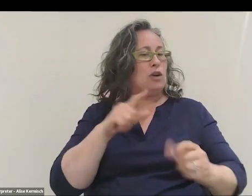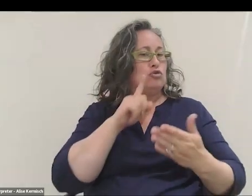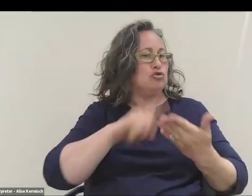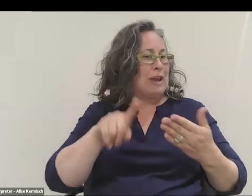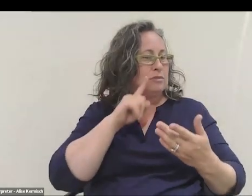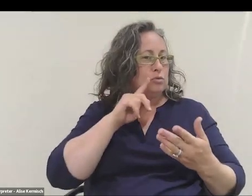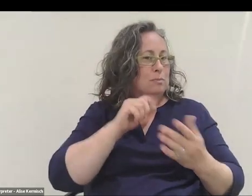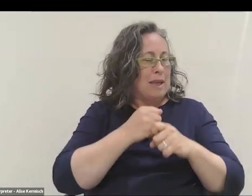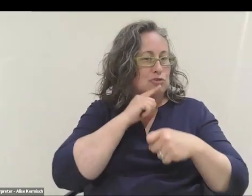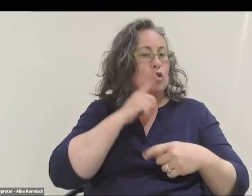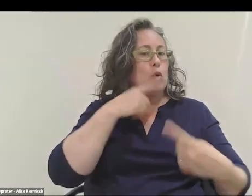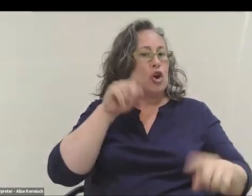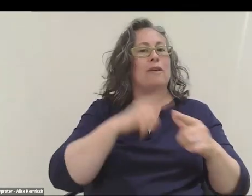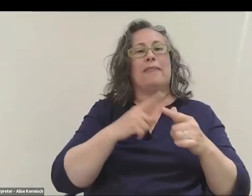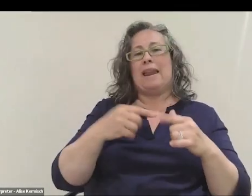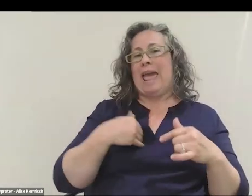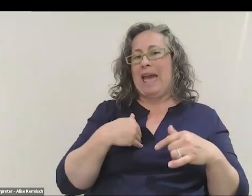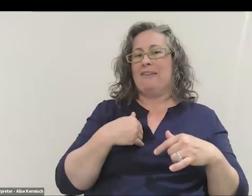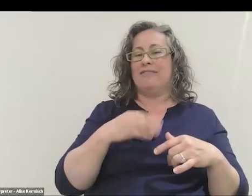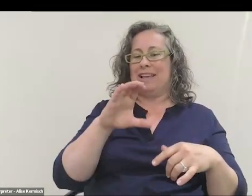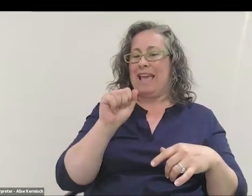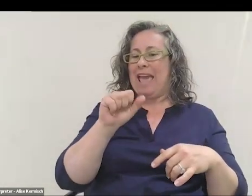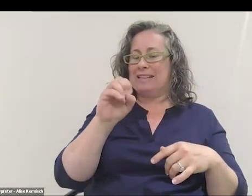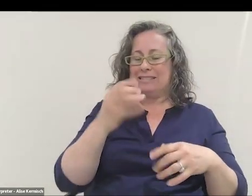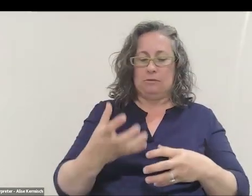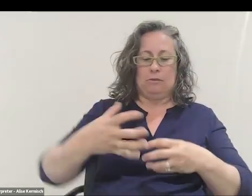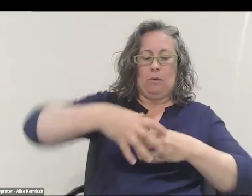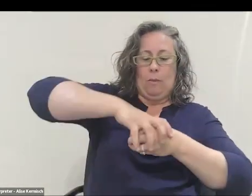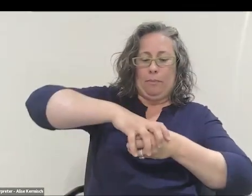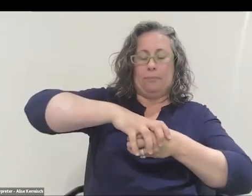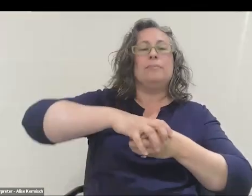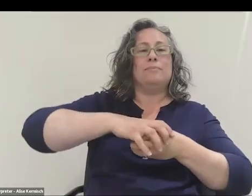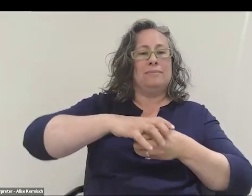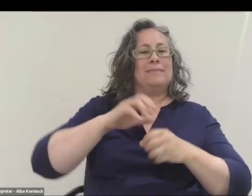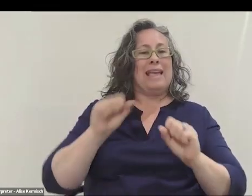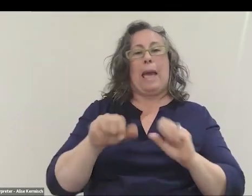which is fun because we have all these different color cases, so you can pick and choose your colors, and then you're ready to go.